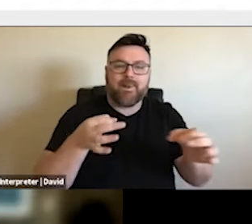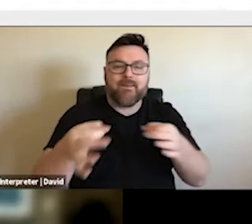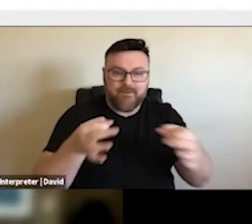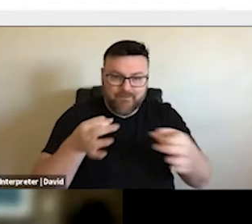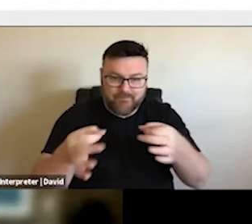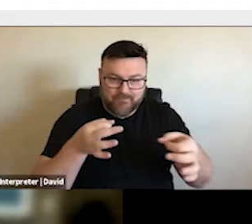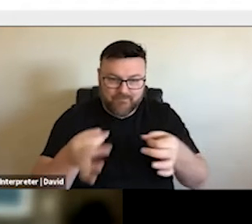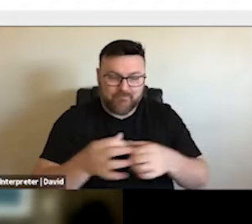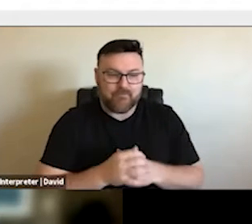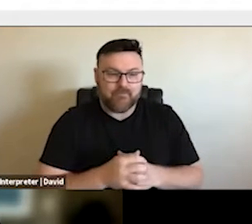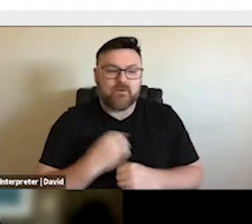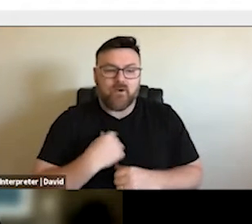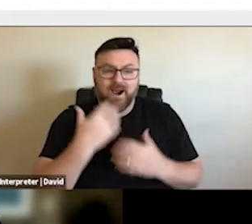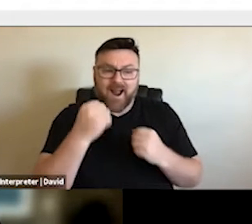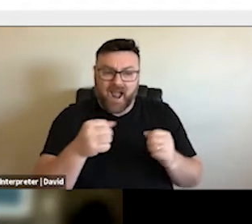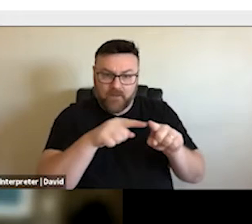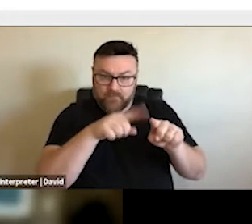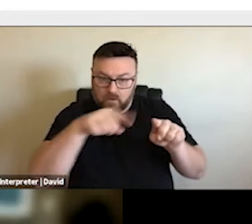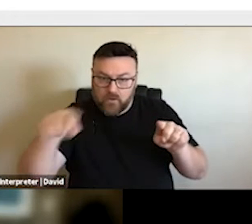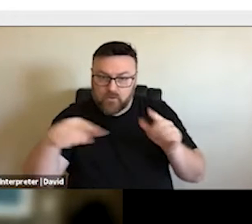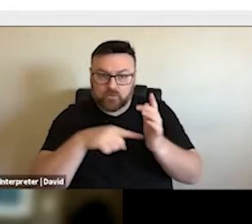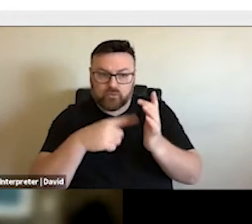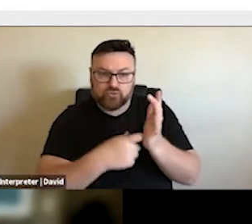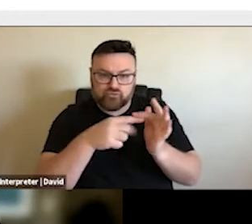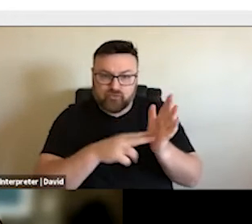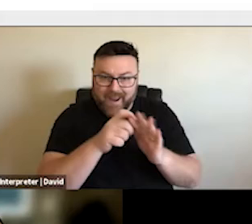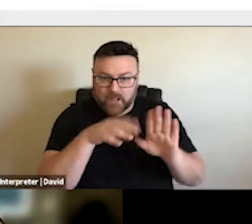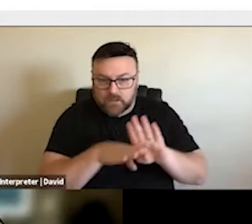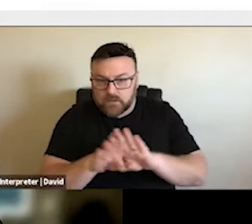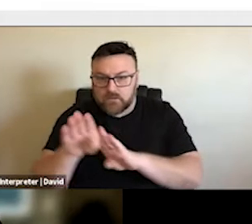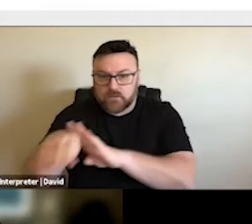We know there are some trends with each of these in terms of different ages and stuff like that.